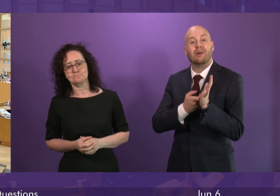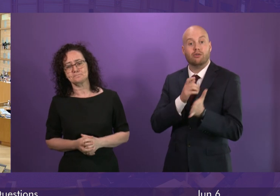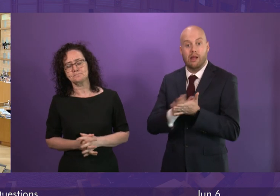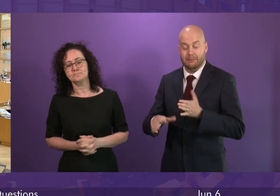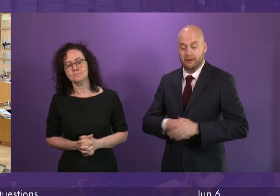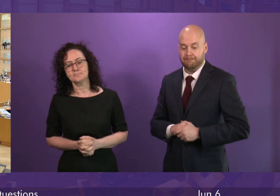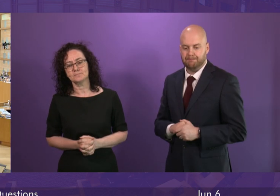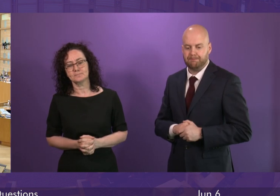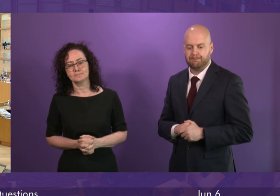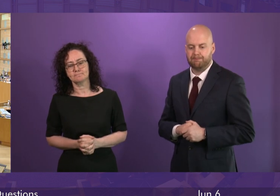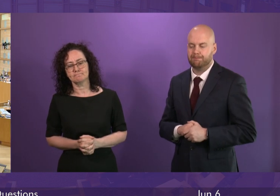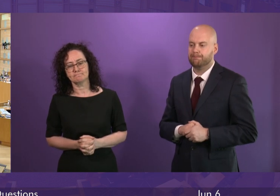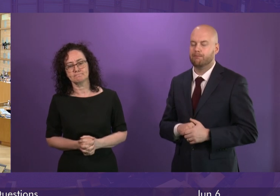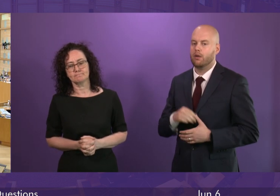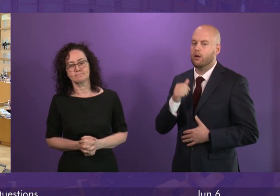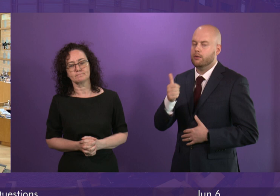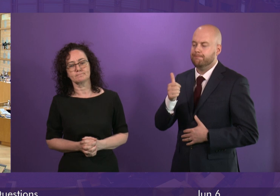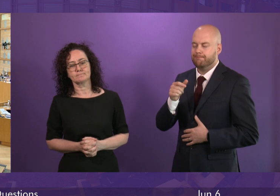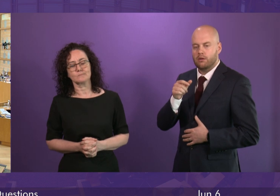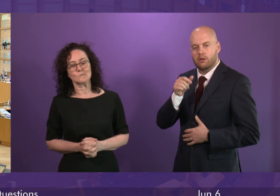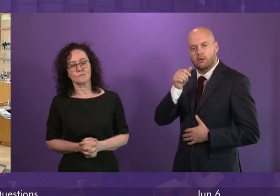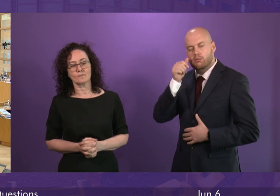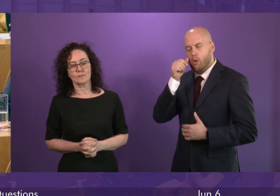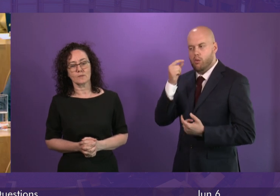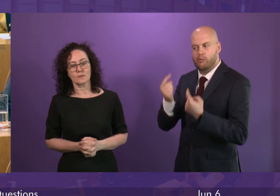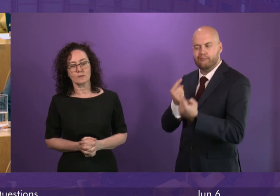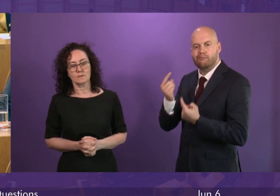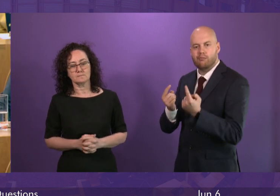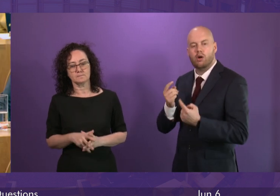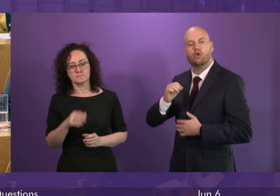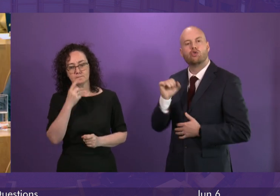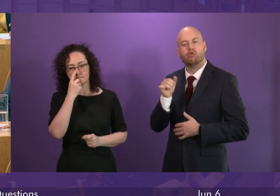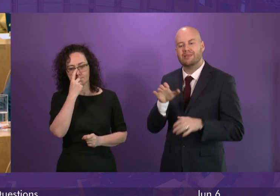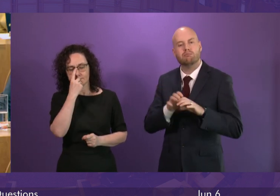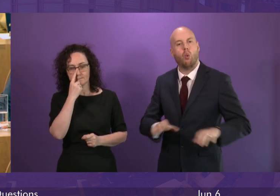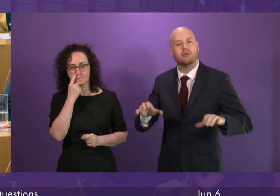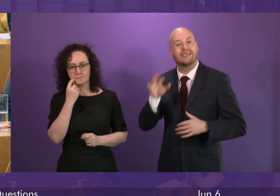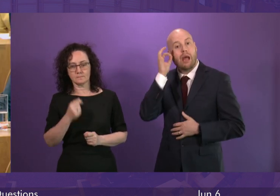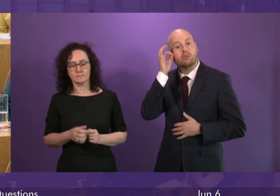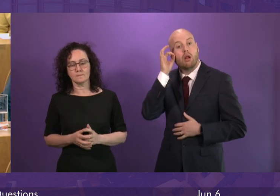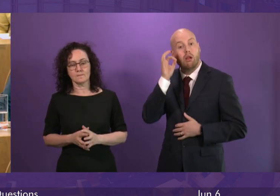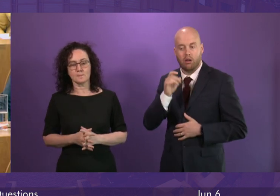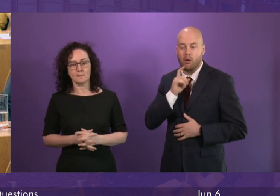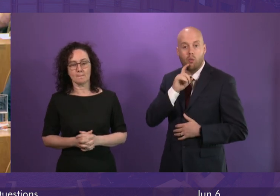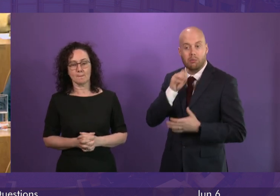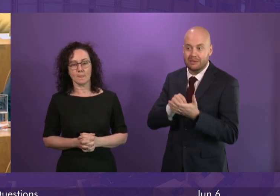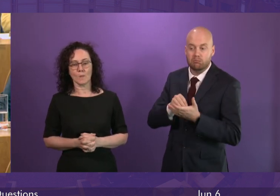First Minister will be aware that, this week, Scottish Borders Council is handing over an extra £3.2 million to the region’s health and social care integration joint board, following